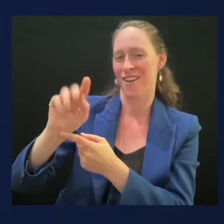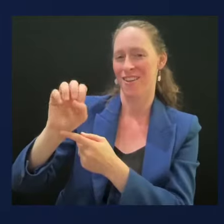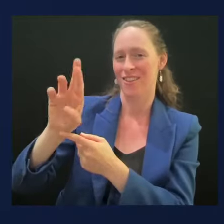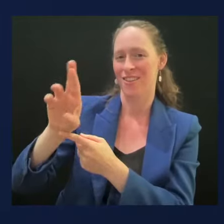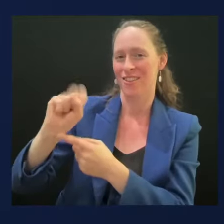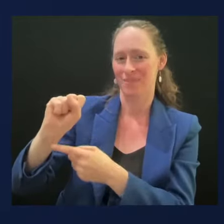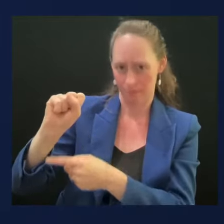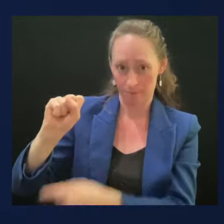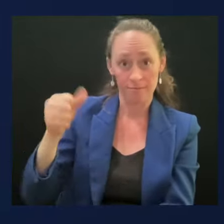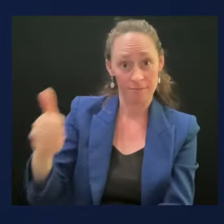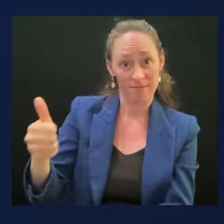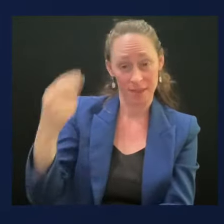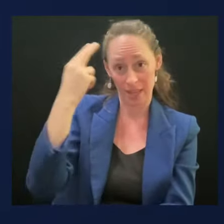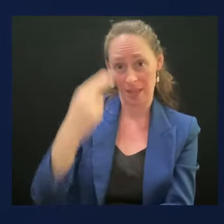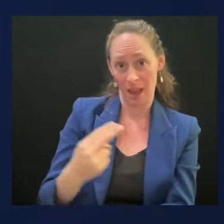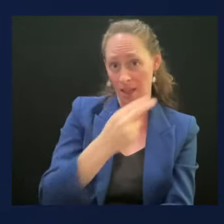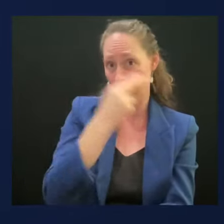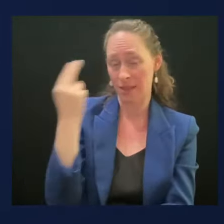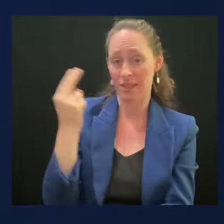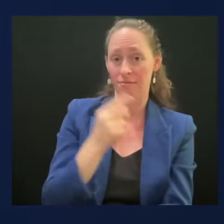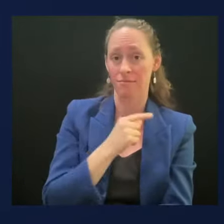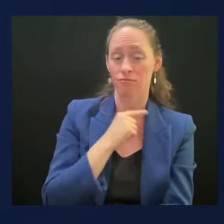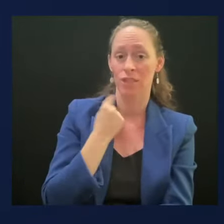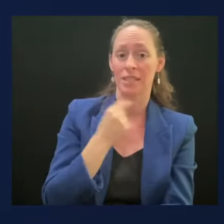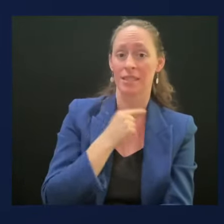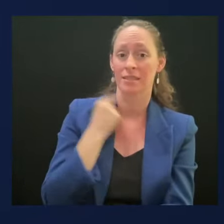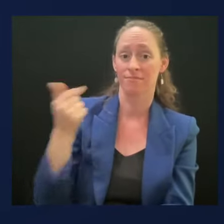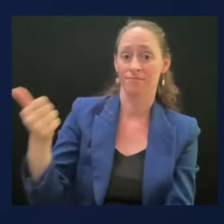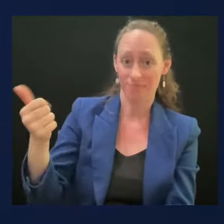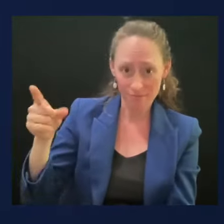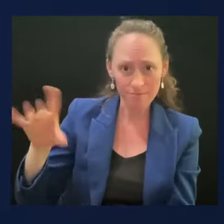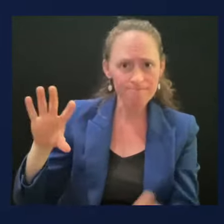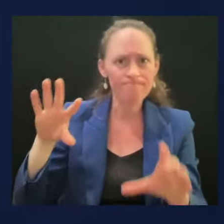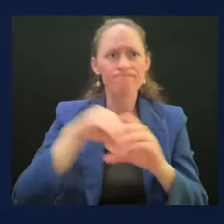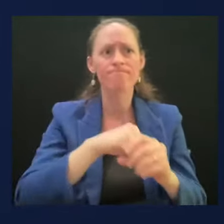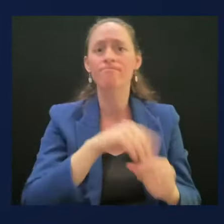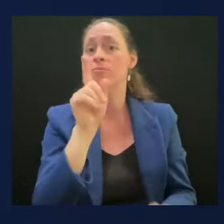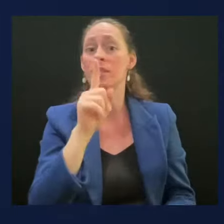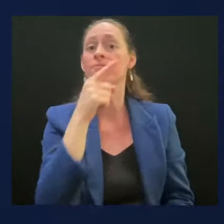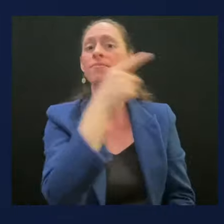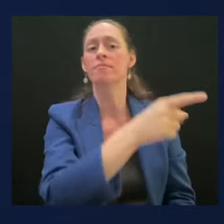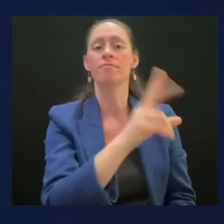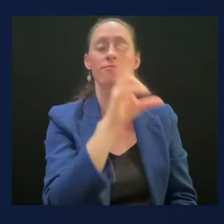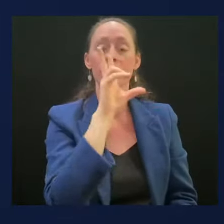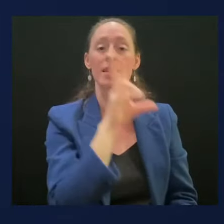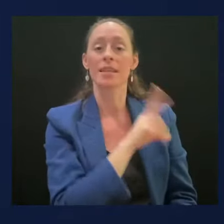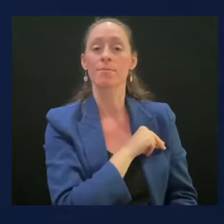And to support his teammates in body and soul. And after a yearlong deployment,